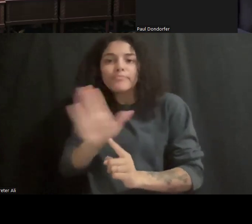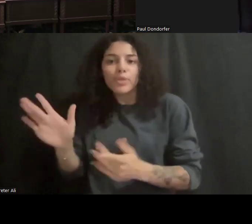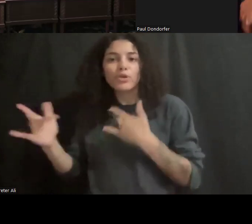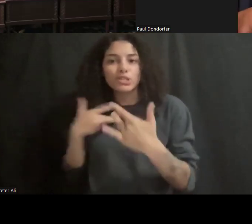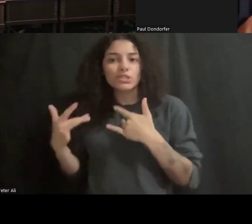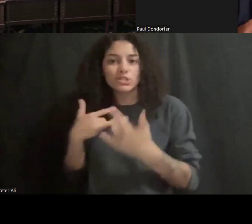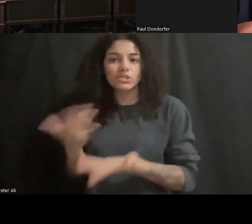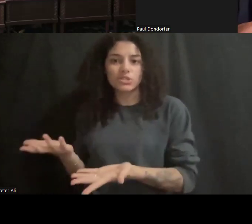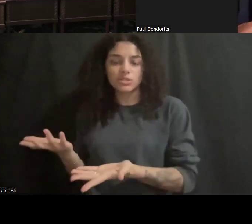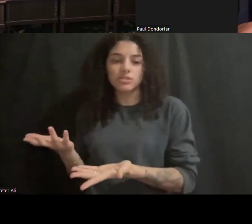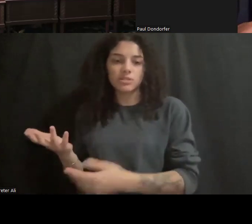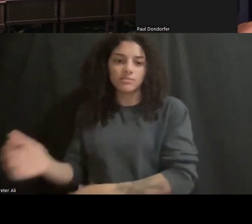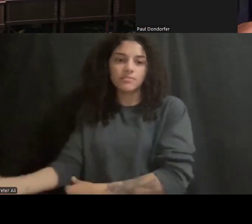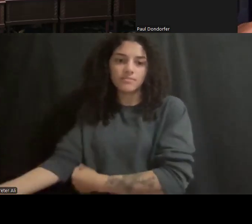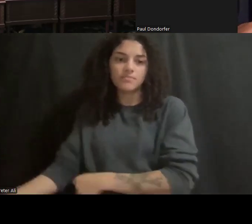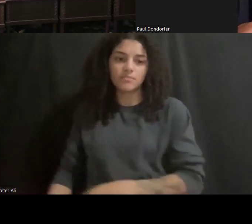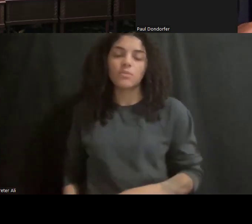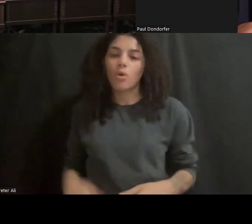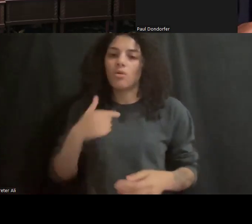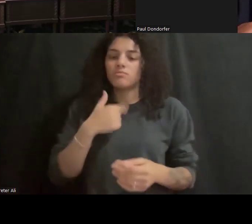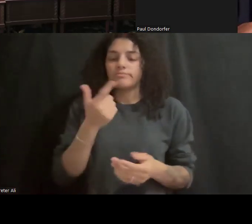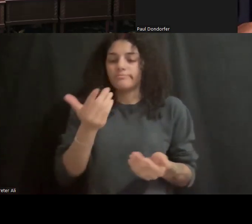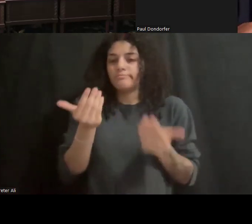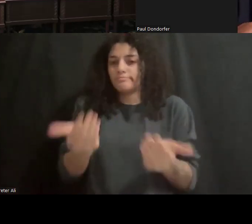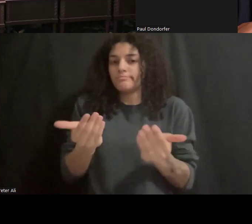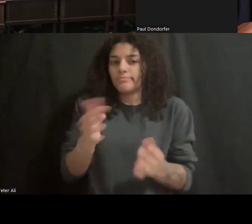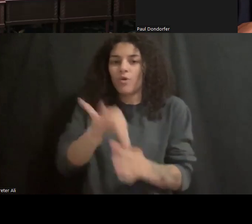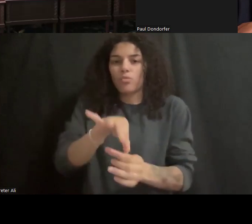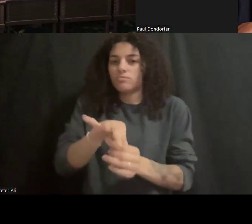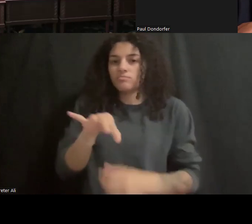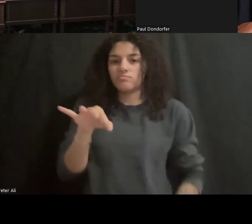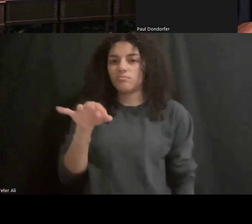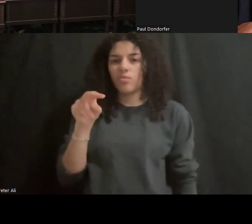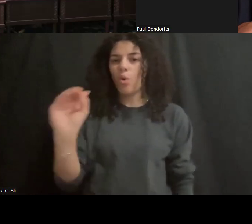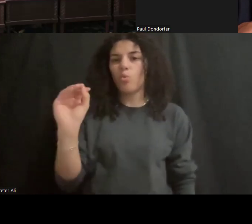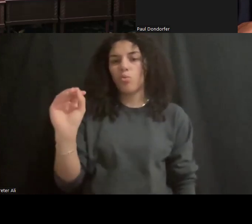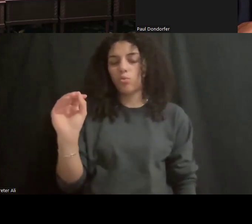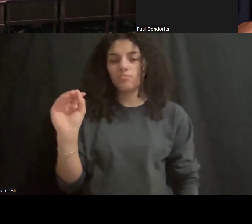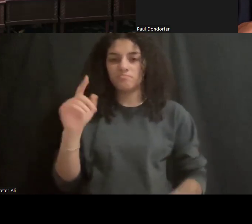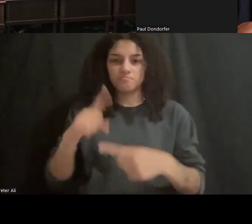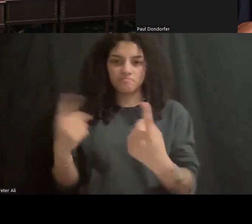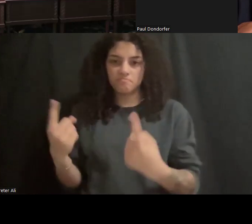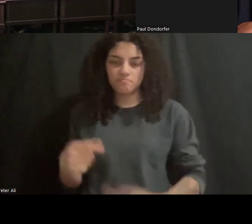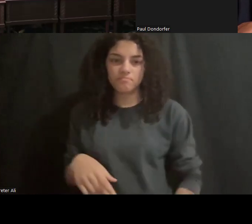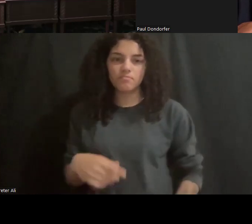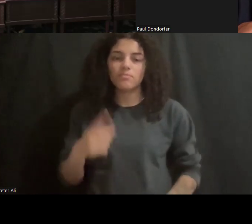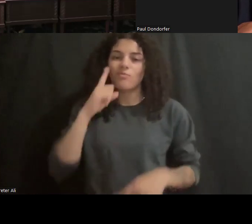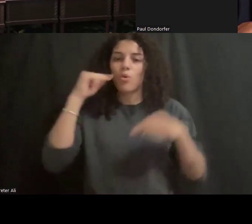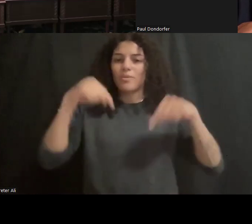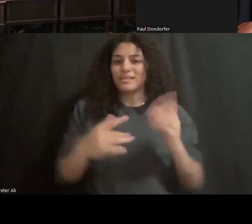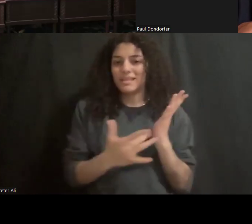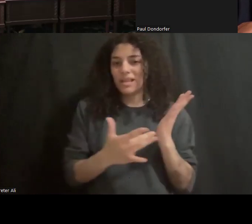to privacy And so I will be voting no on this type of a technology at this time because they